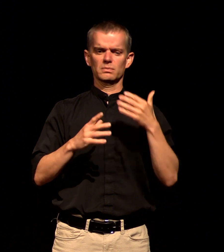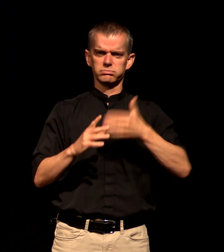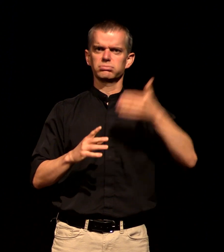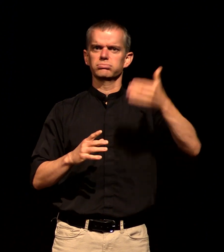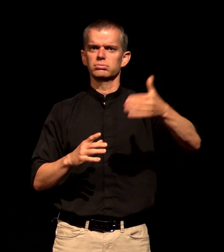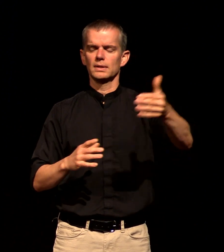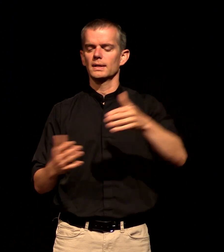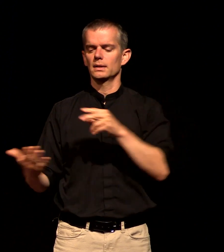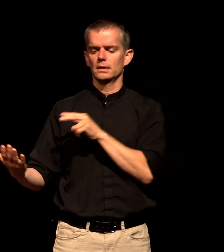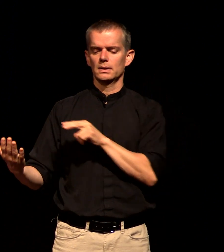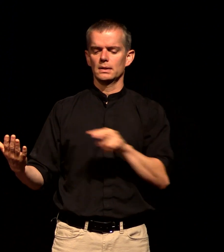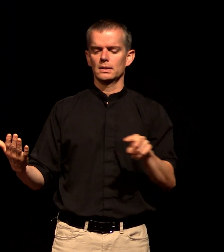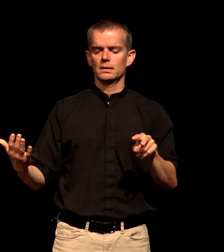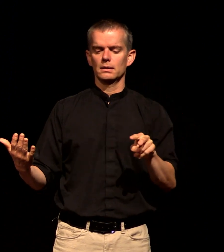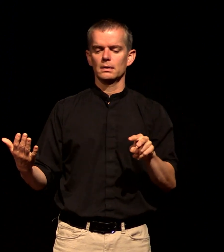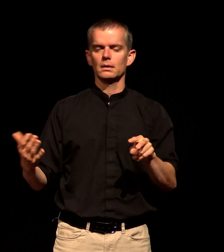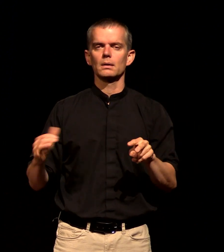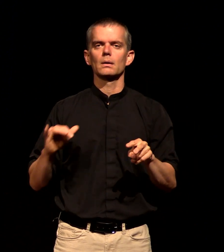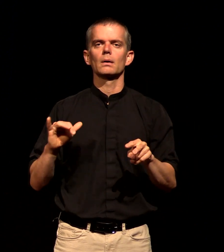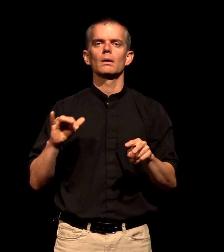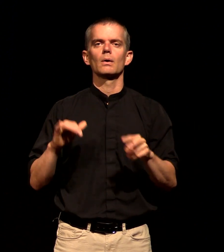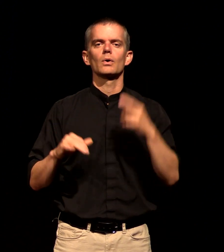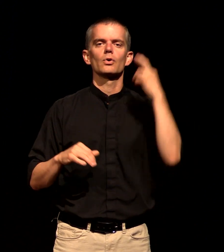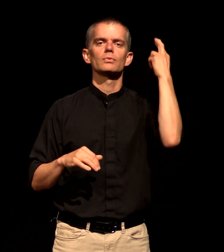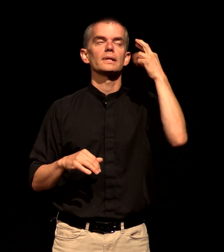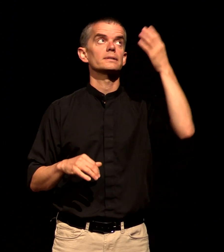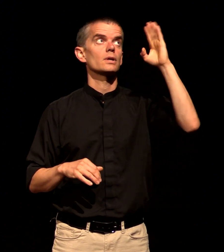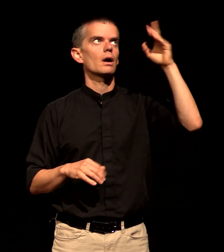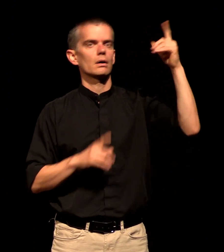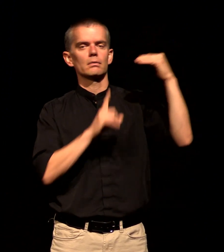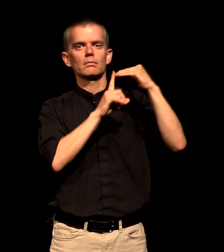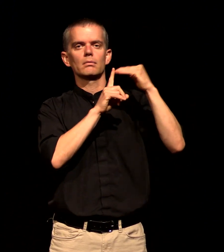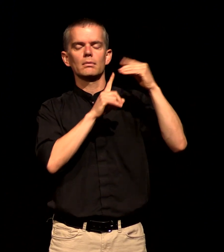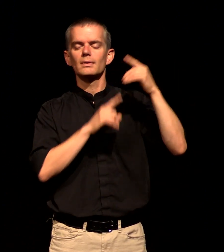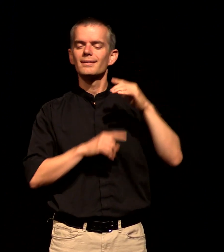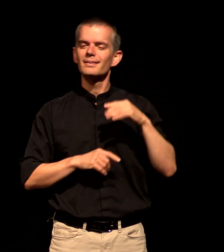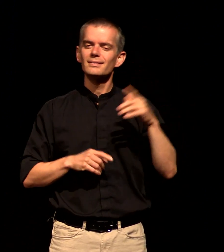moment, as God whispered to me, Laura, I've done this before.